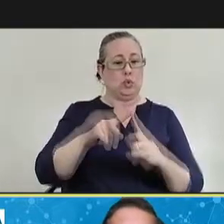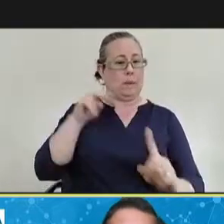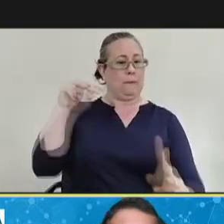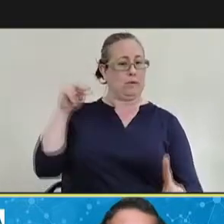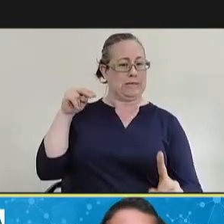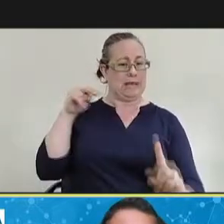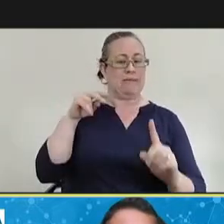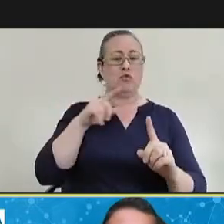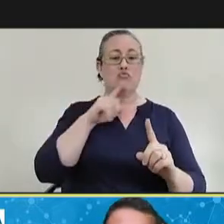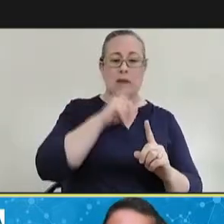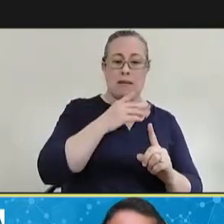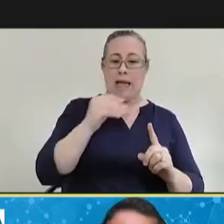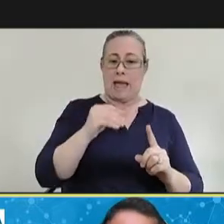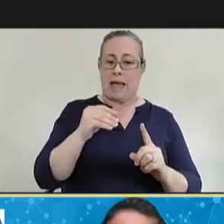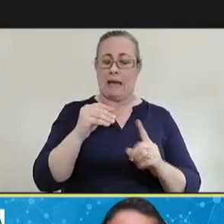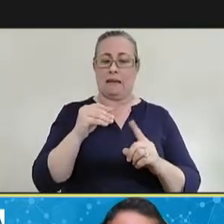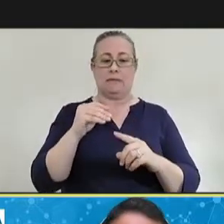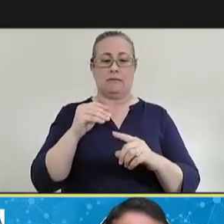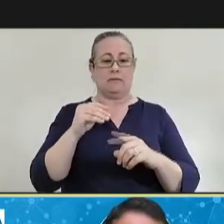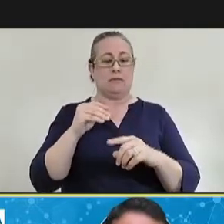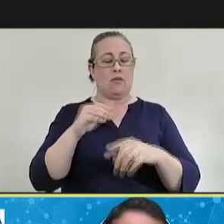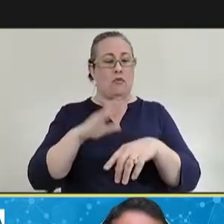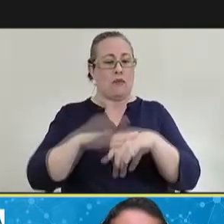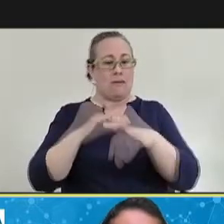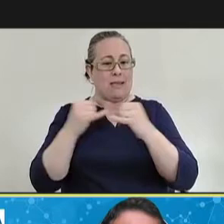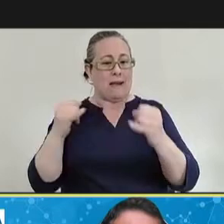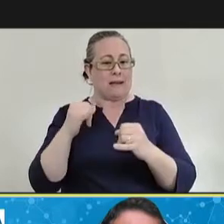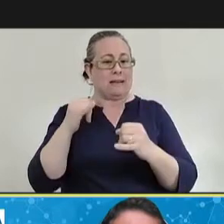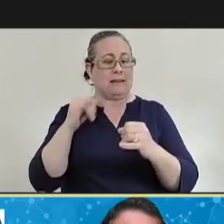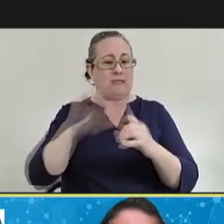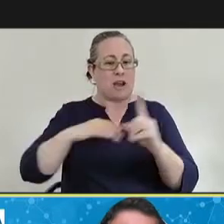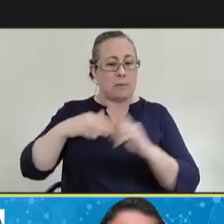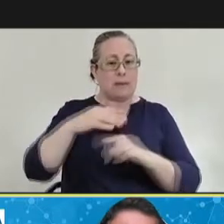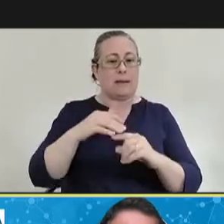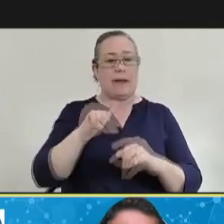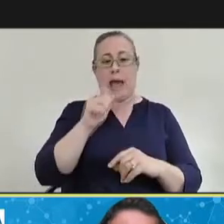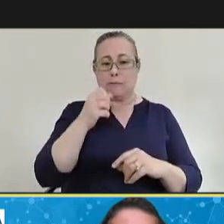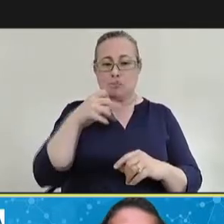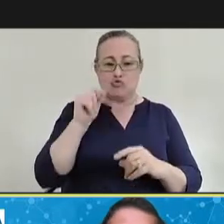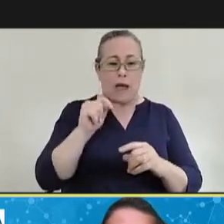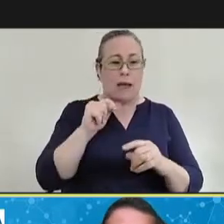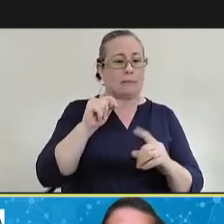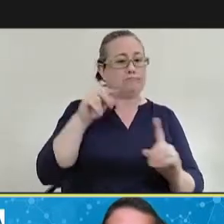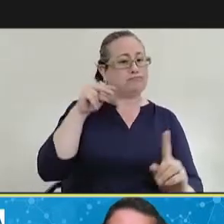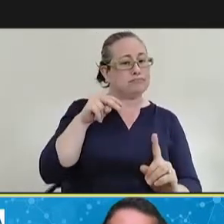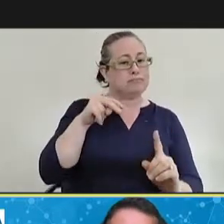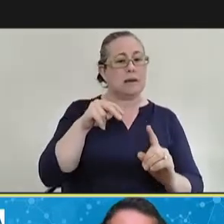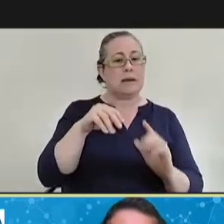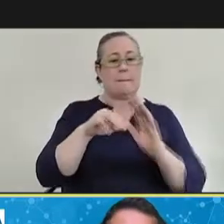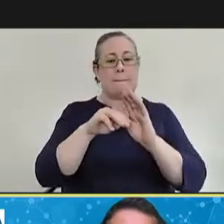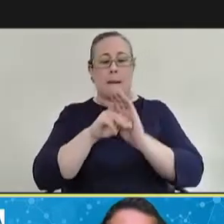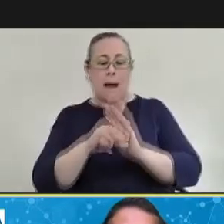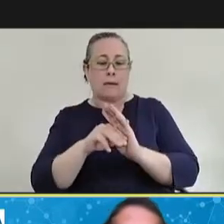environments, abstract such perceptions into models through analysis in an automated manner,